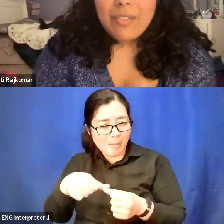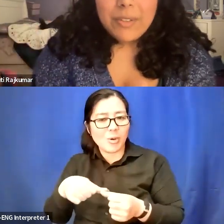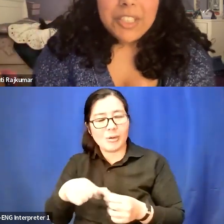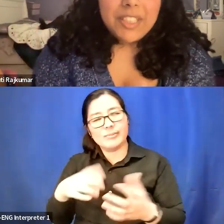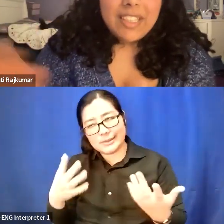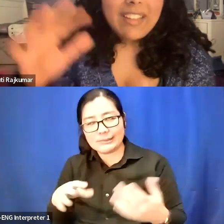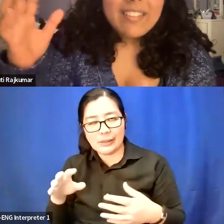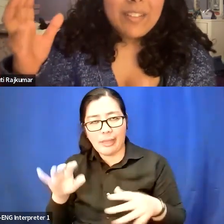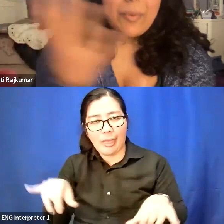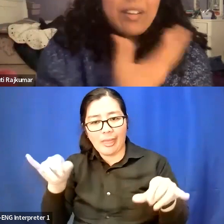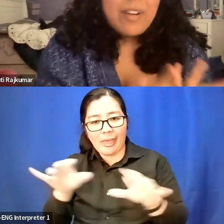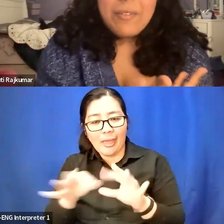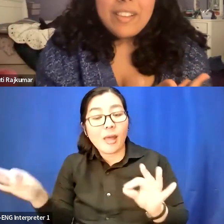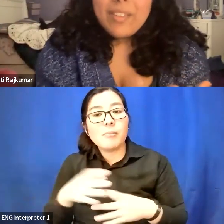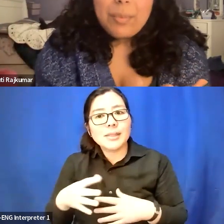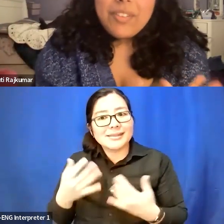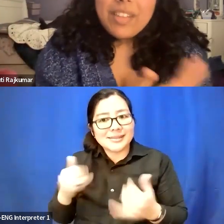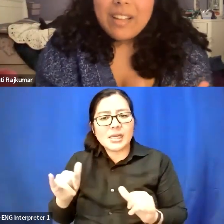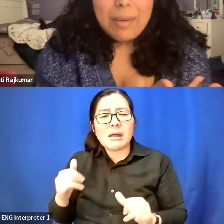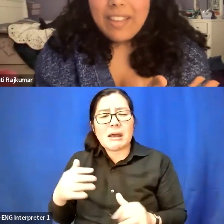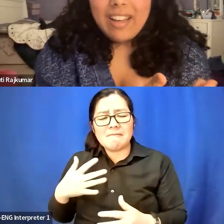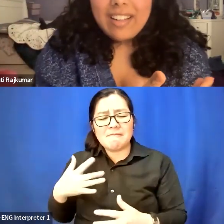in the future, and like whenever I read these books, I think about that,